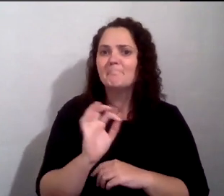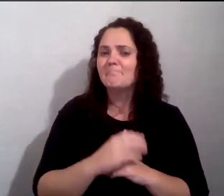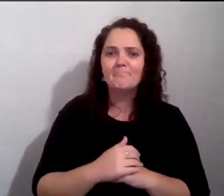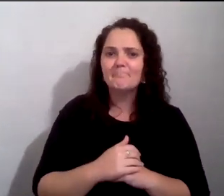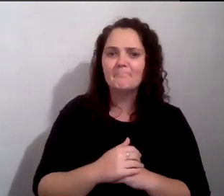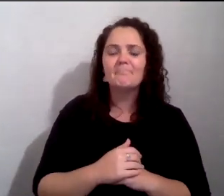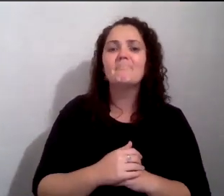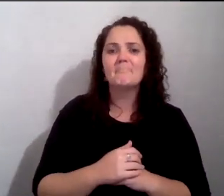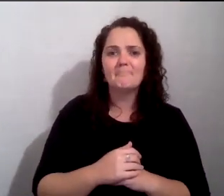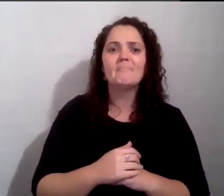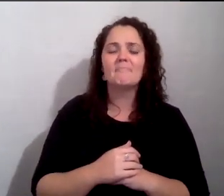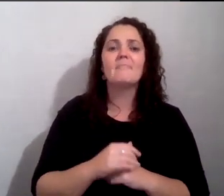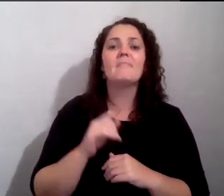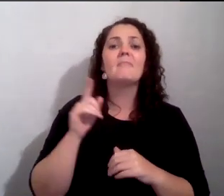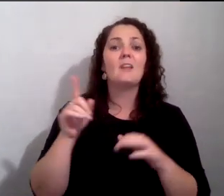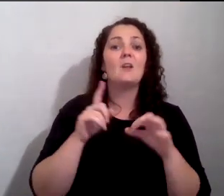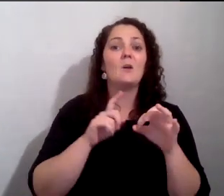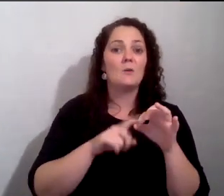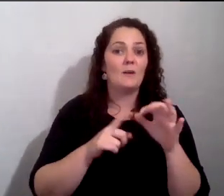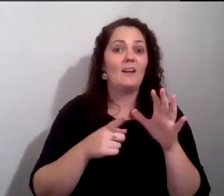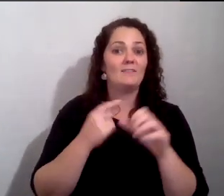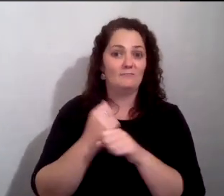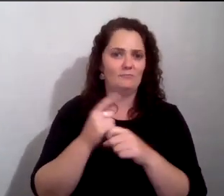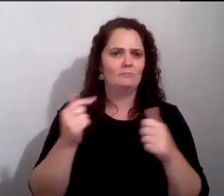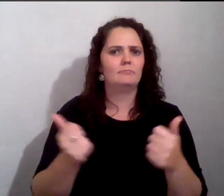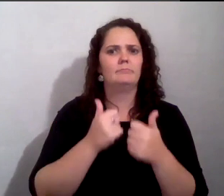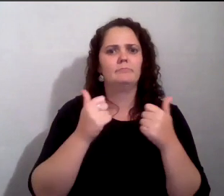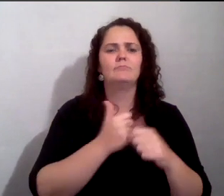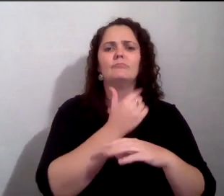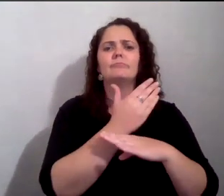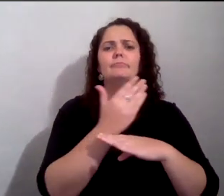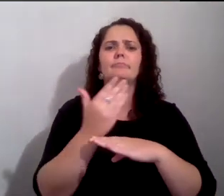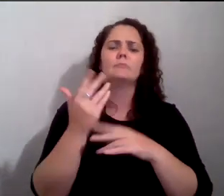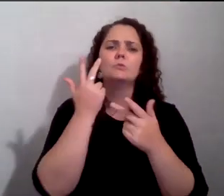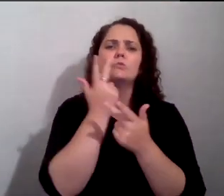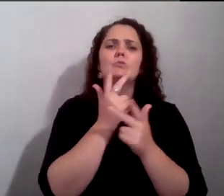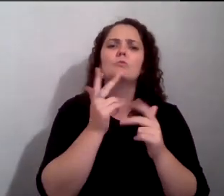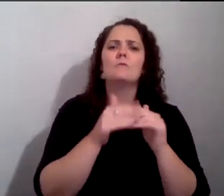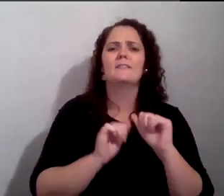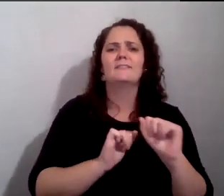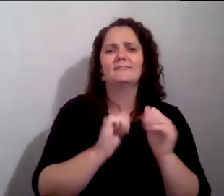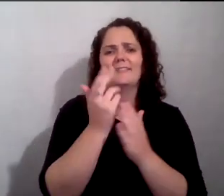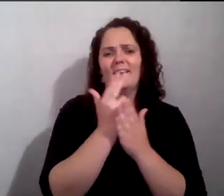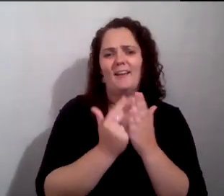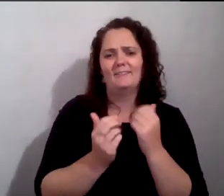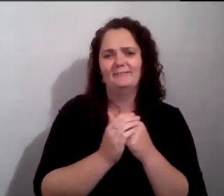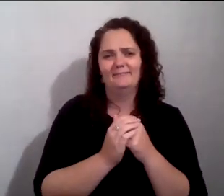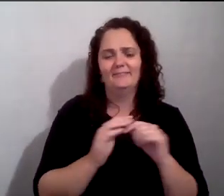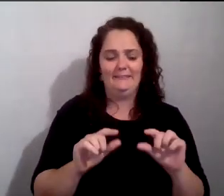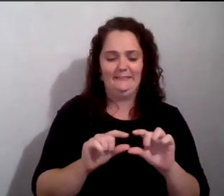Now the gallery actually has a magnificent collection of works by John Russell, you can see here this work, in the credit line,